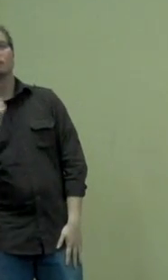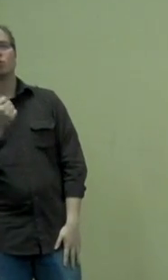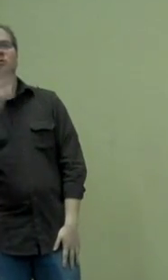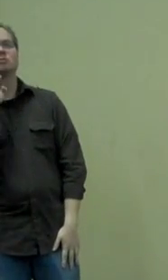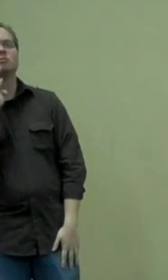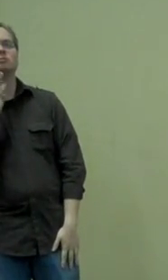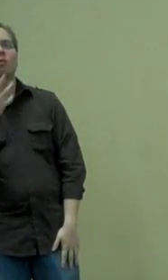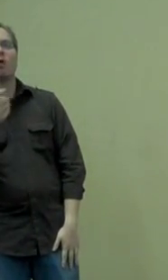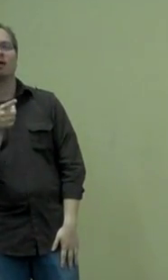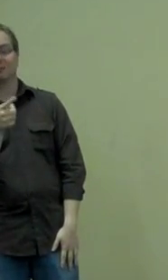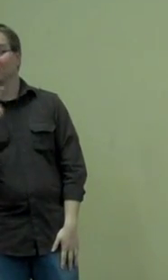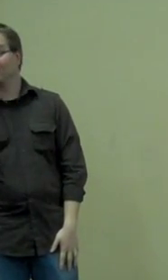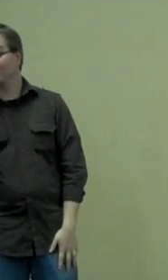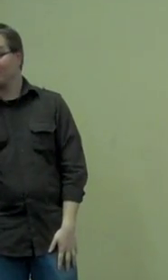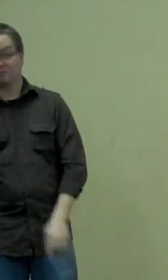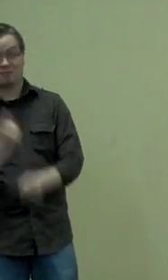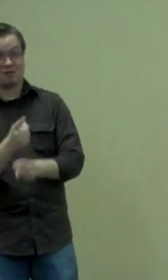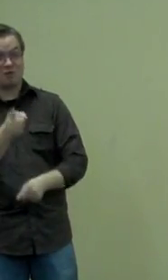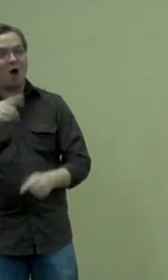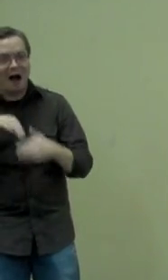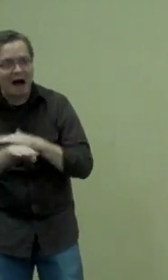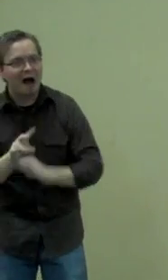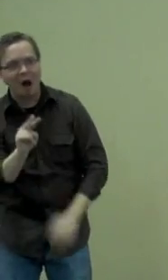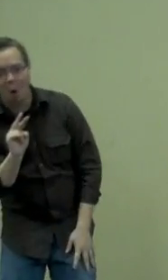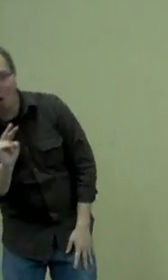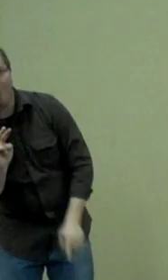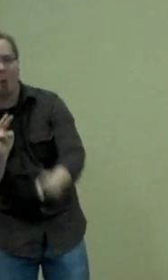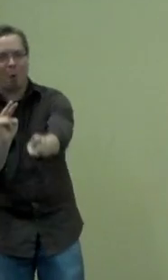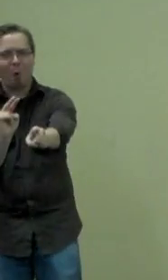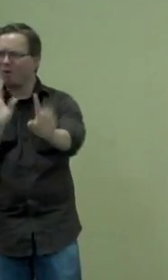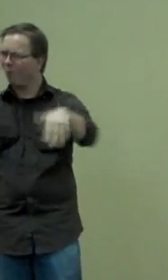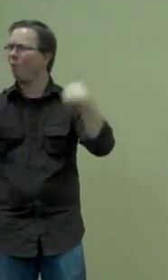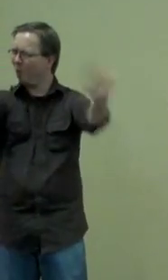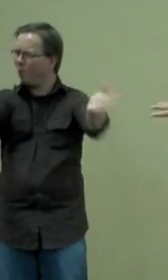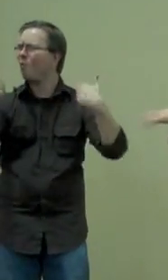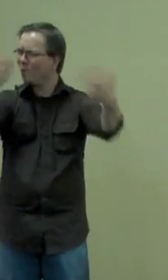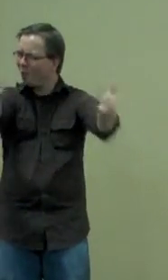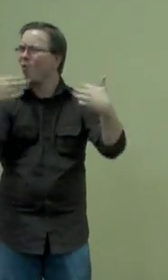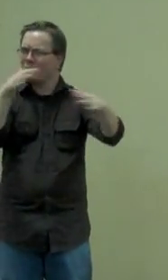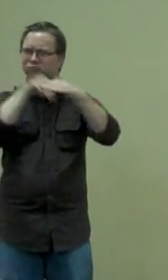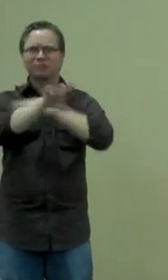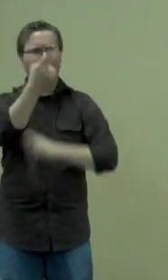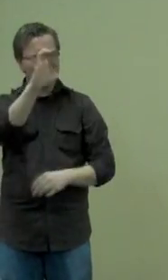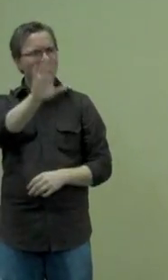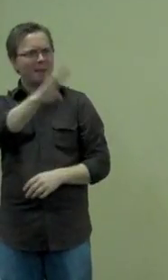The handicap stall. You want to pee, you peek in. Go in. Go into the handicap stall you guys. It is big.